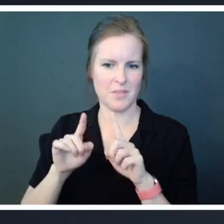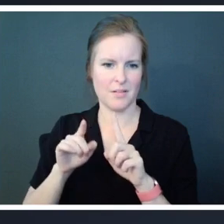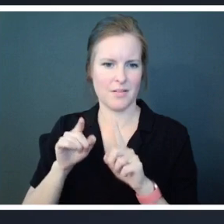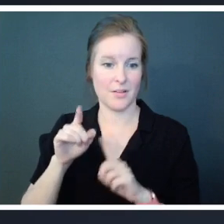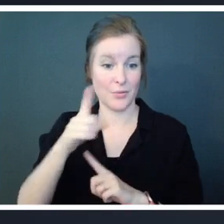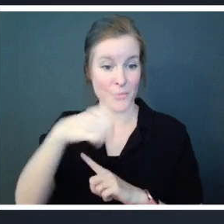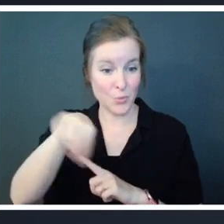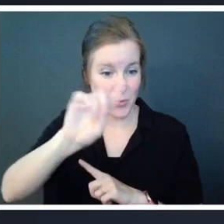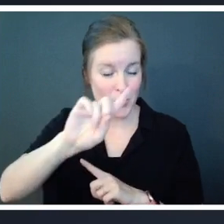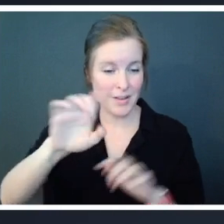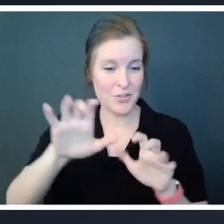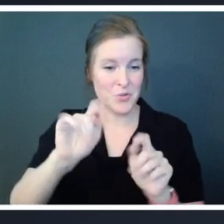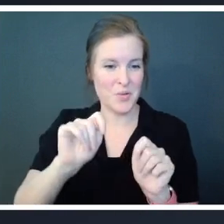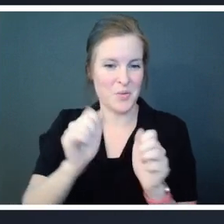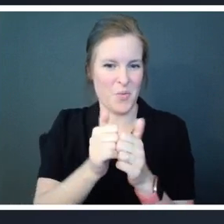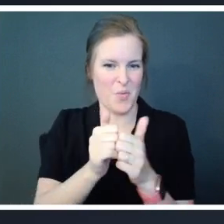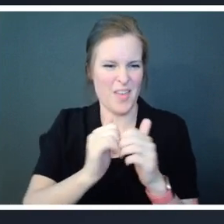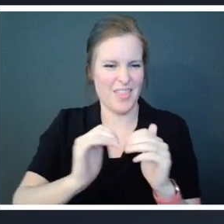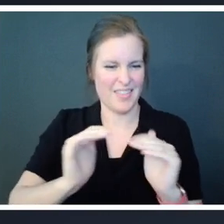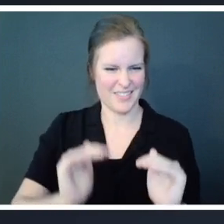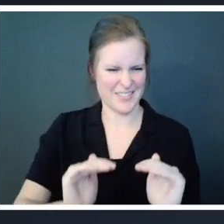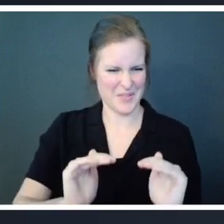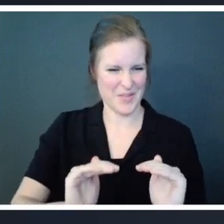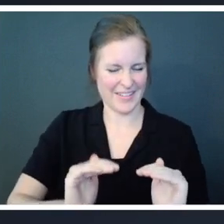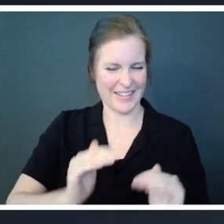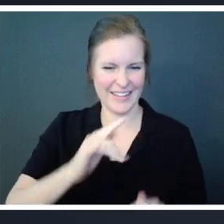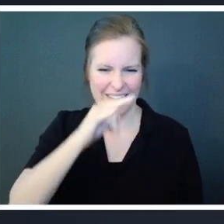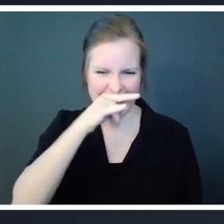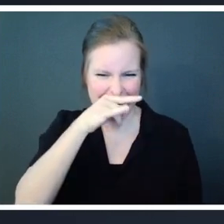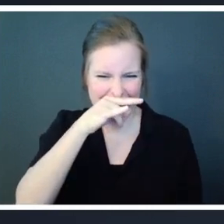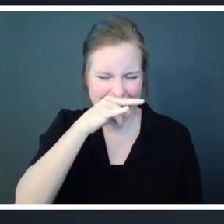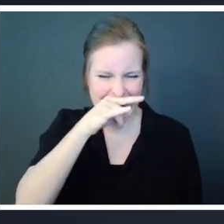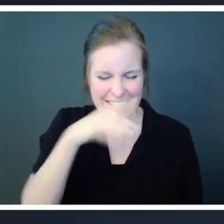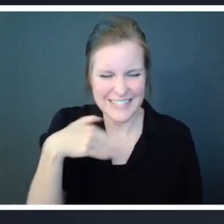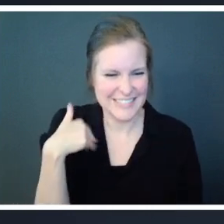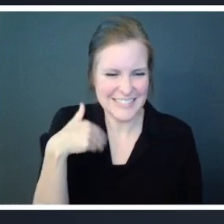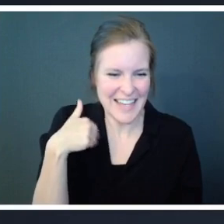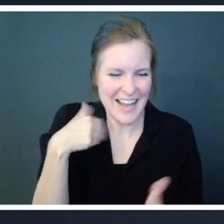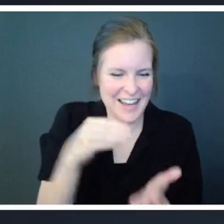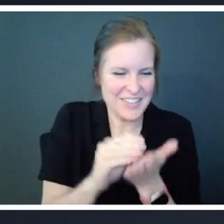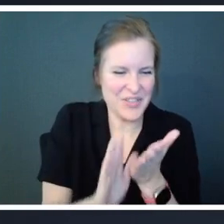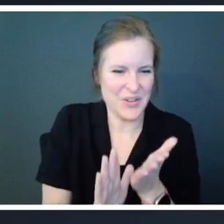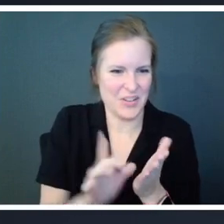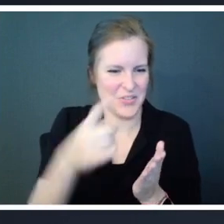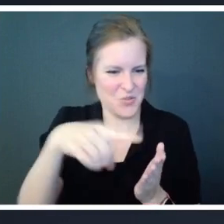which I just -- I think that is so cool. It's such an impressive thing that you all are able to do that. Maureen Leary: